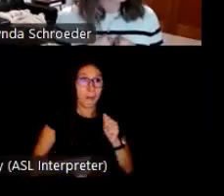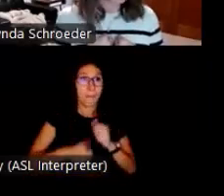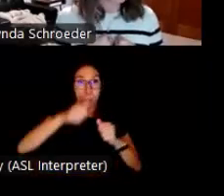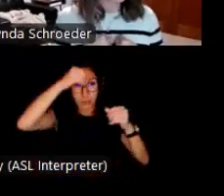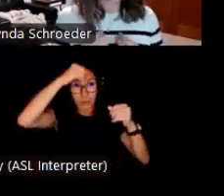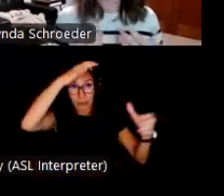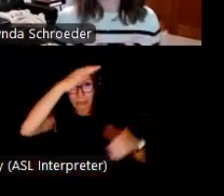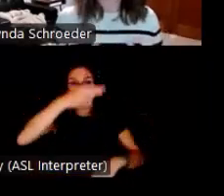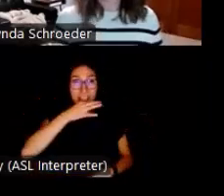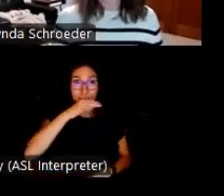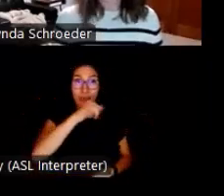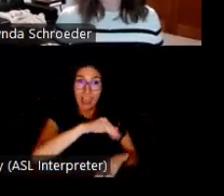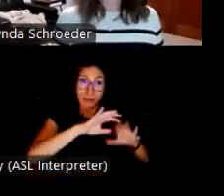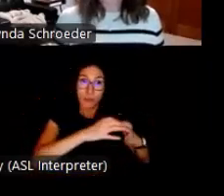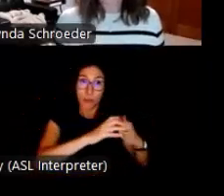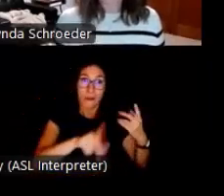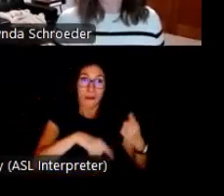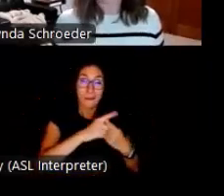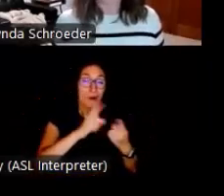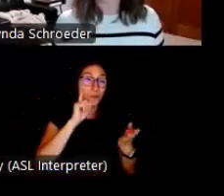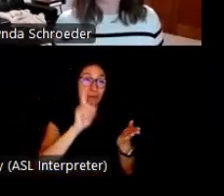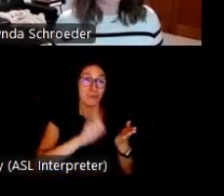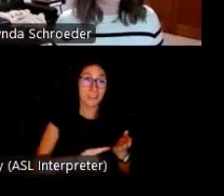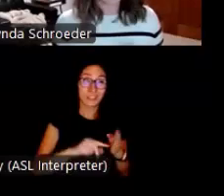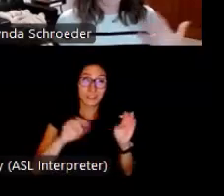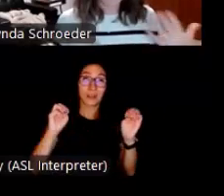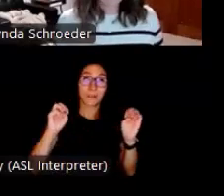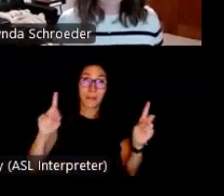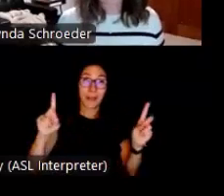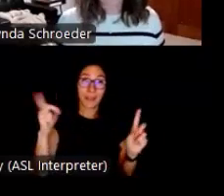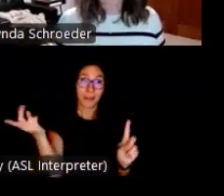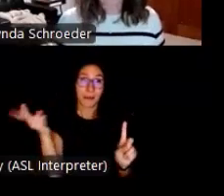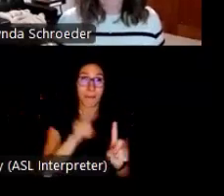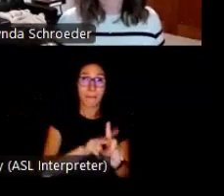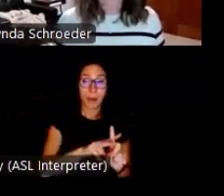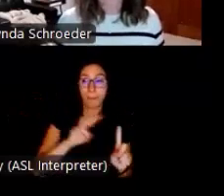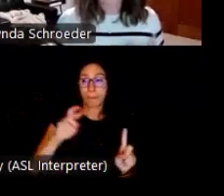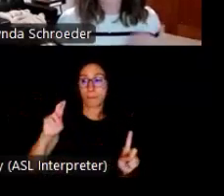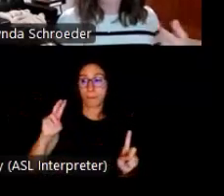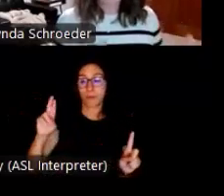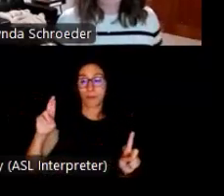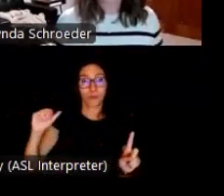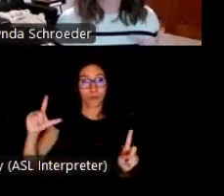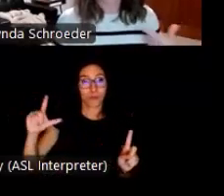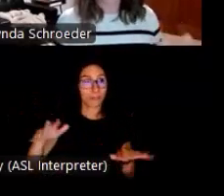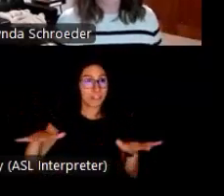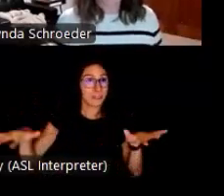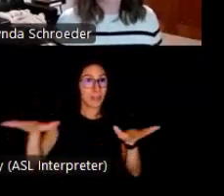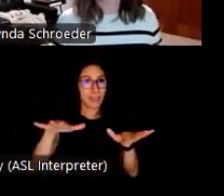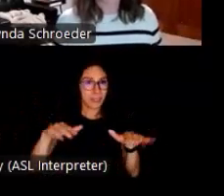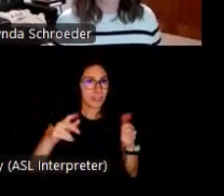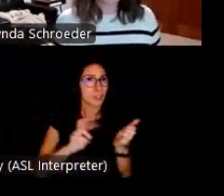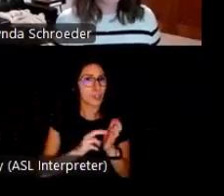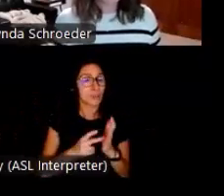on research methodologies in rural spaces, and so I brought ideas as well. And keeping that communication open early,